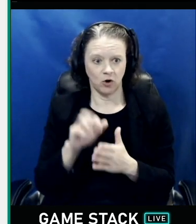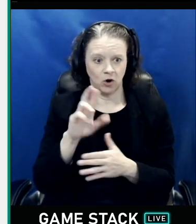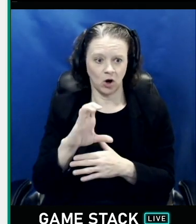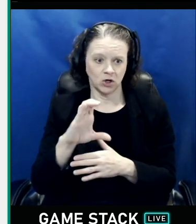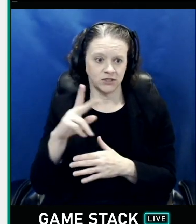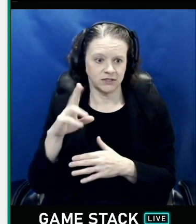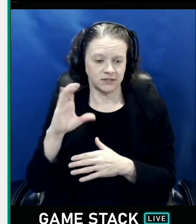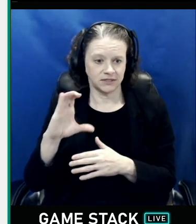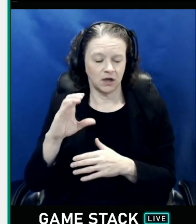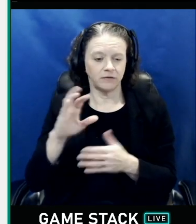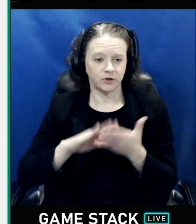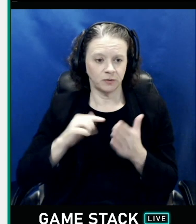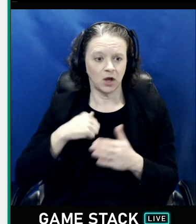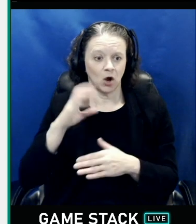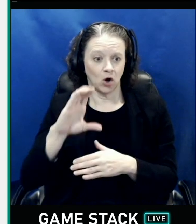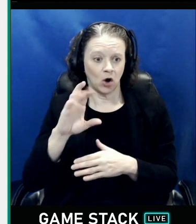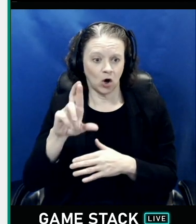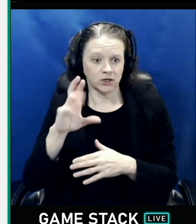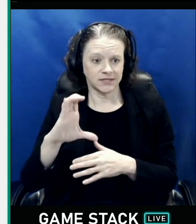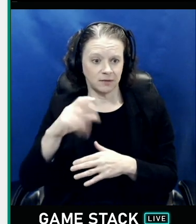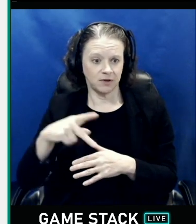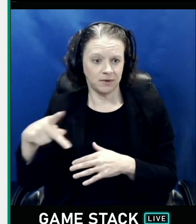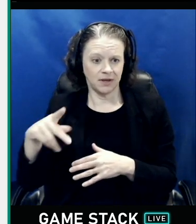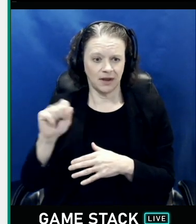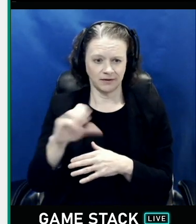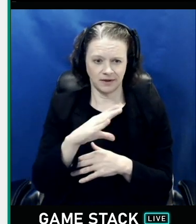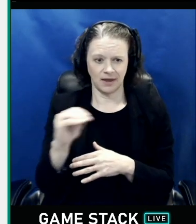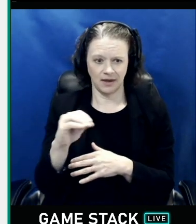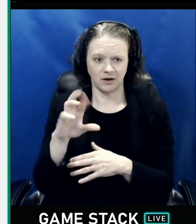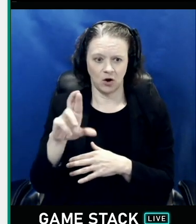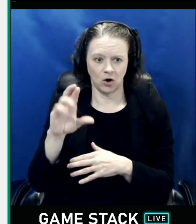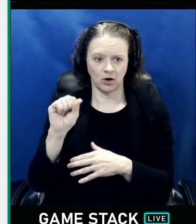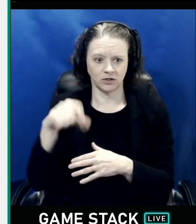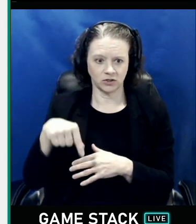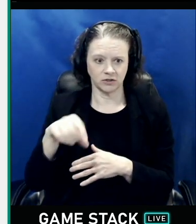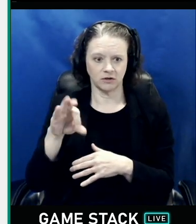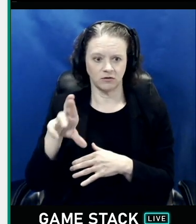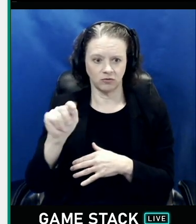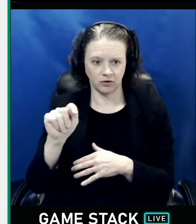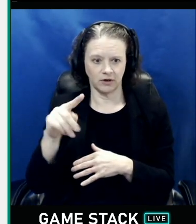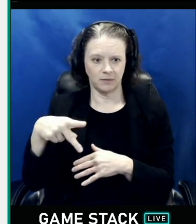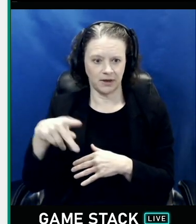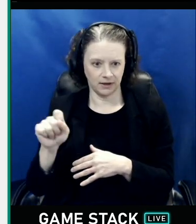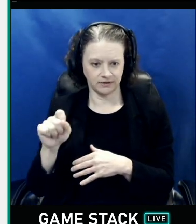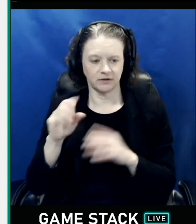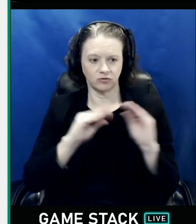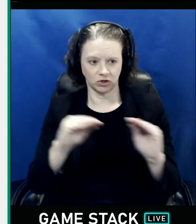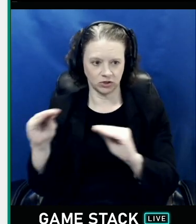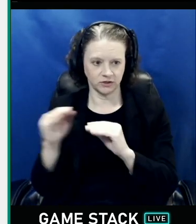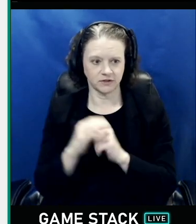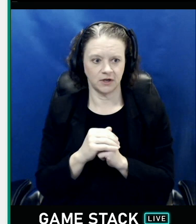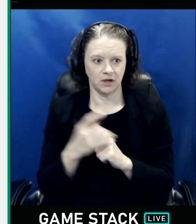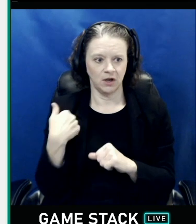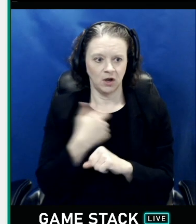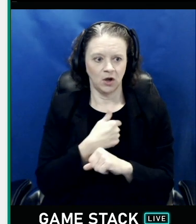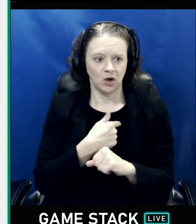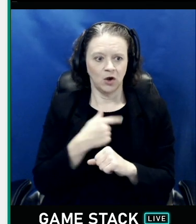Although both vendors are ISA compliant, however, we intend AMD Jaguar and Zen to be equivalent for floating point instructions.